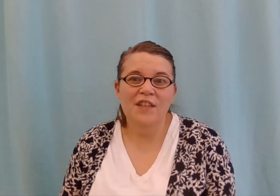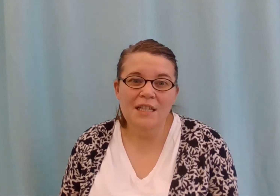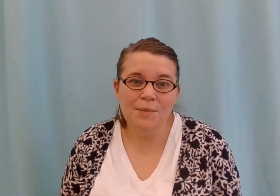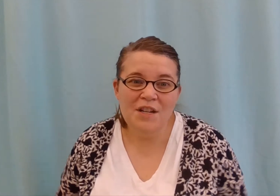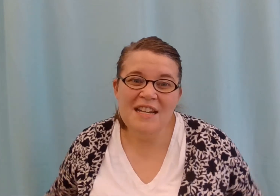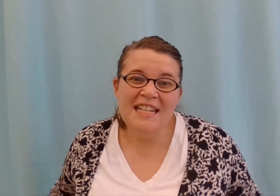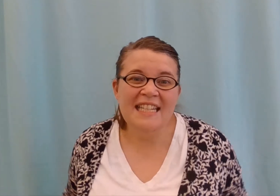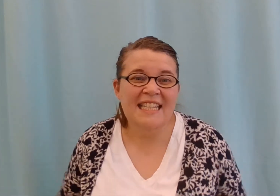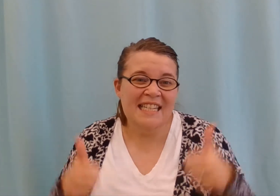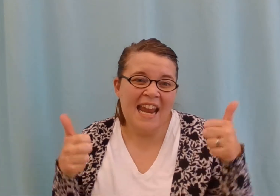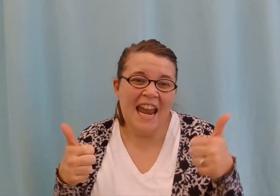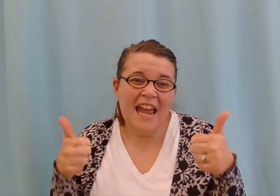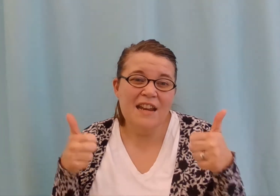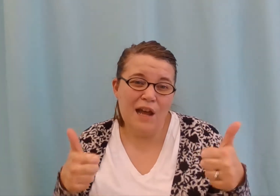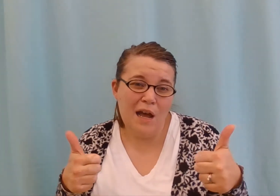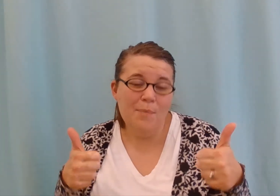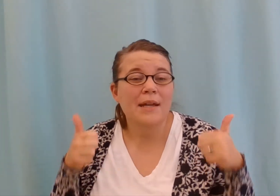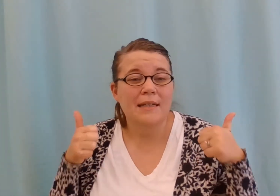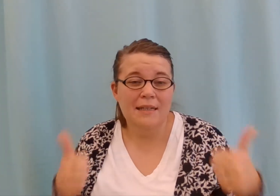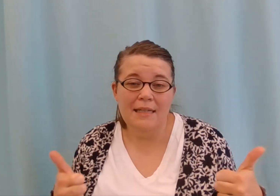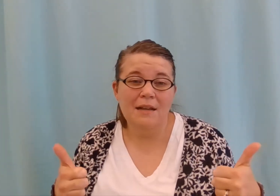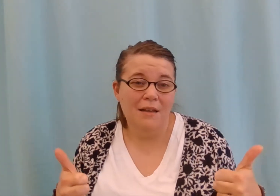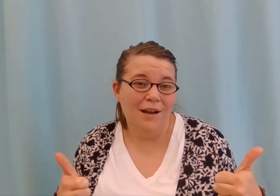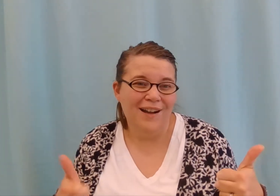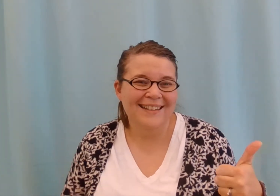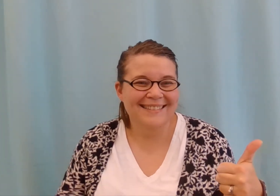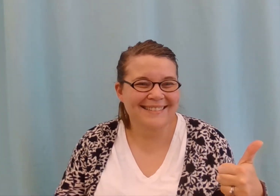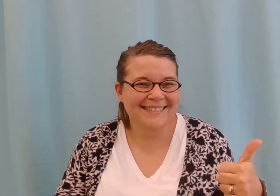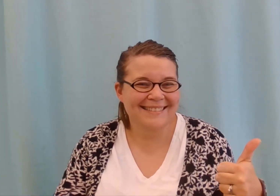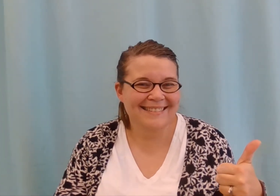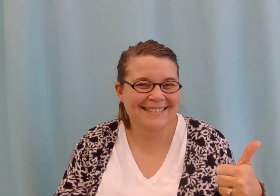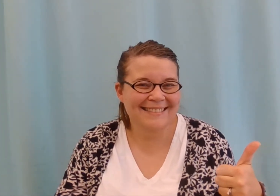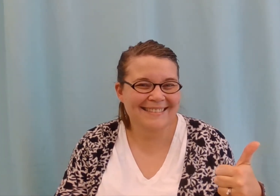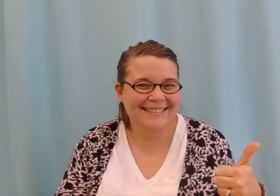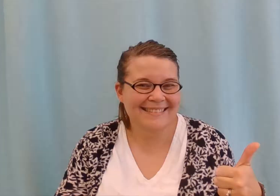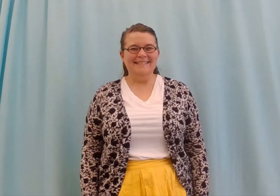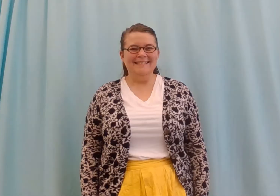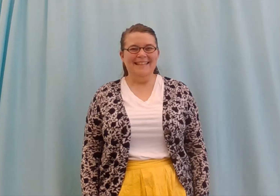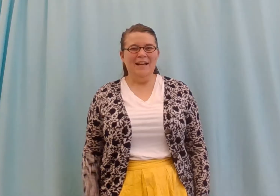this one you have to stand up to sing along! You put your wing in, you put your wing out, you put